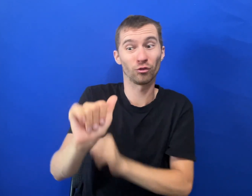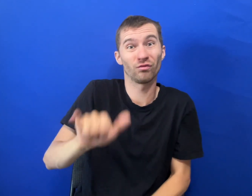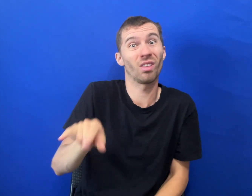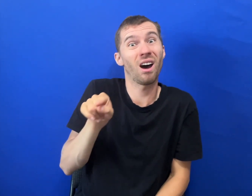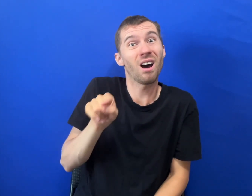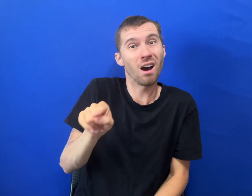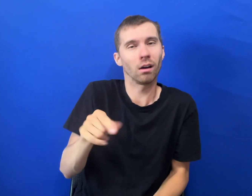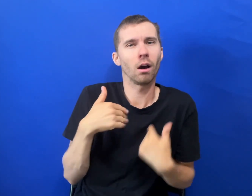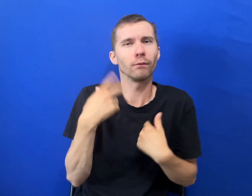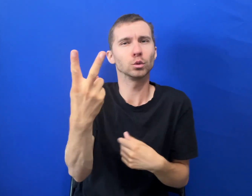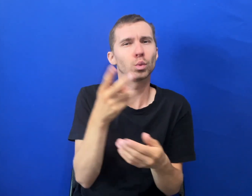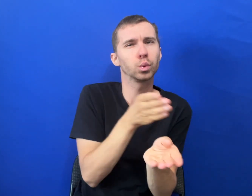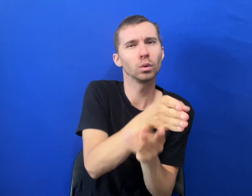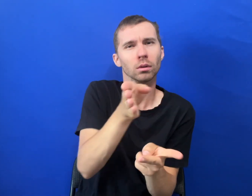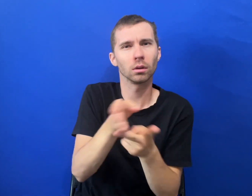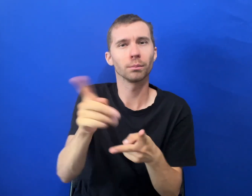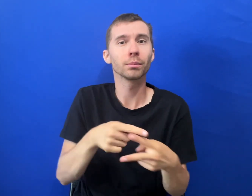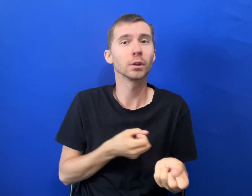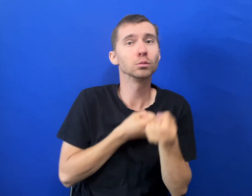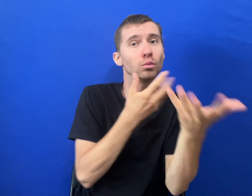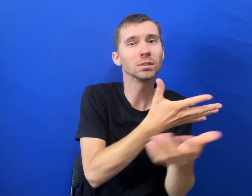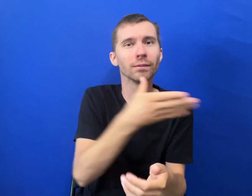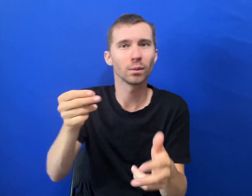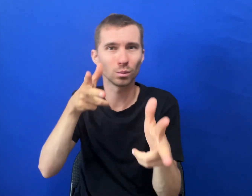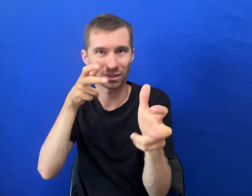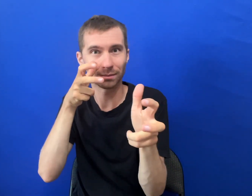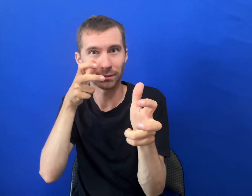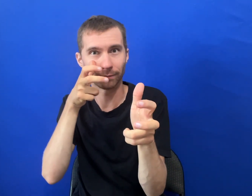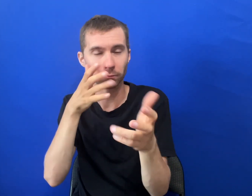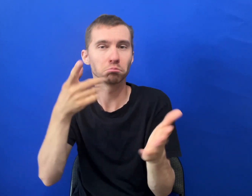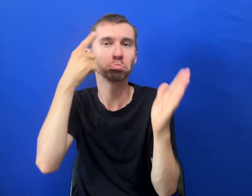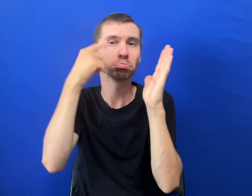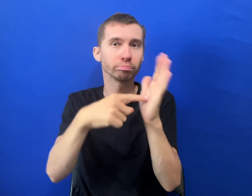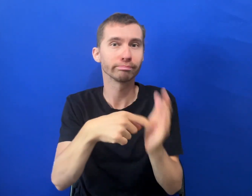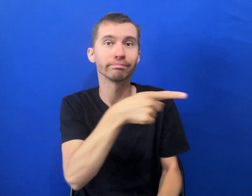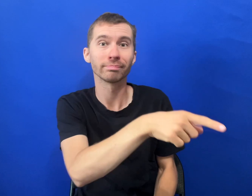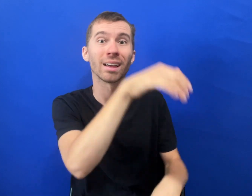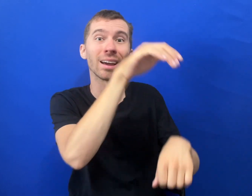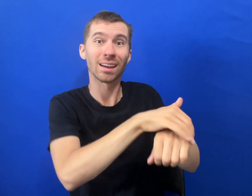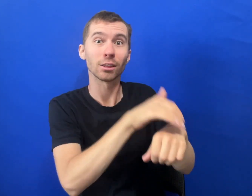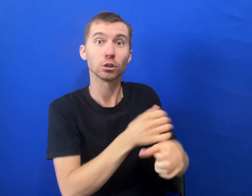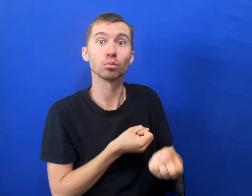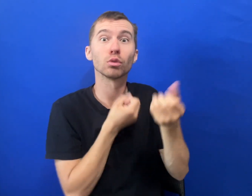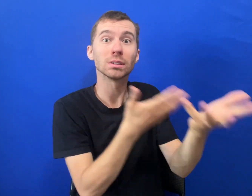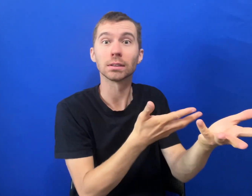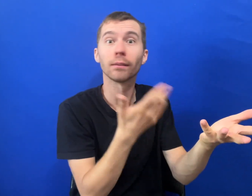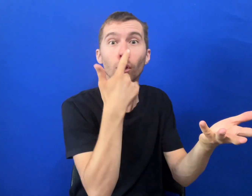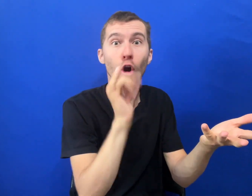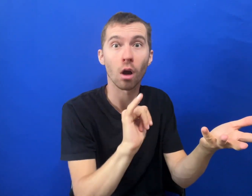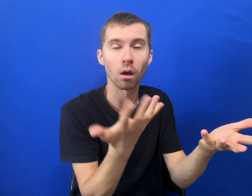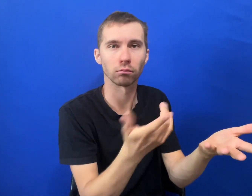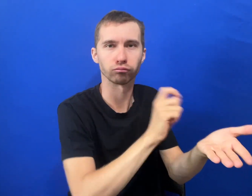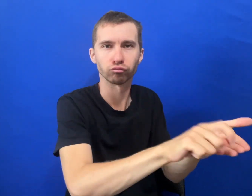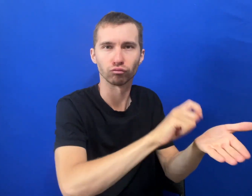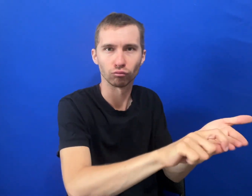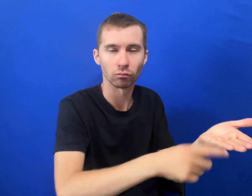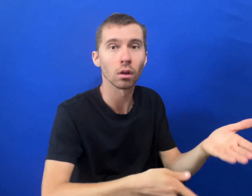Language skills are generally divided into two areas: expressive and receptive. For example, in the English language, an expressive skill would be writing.